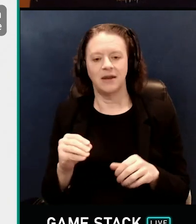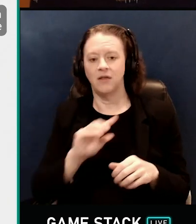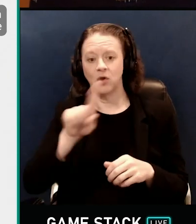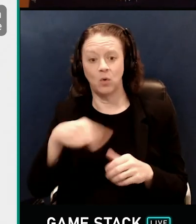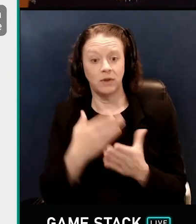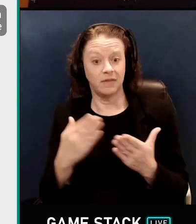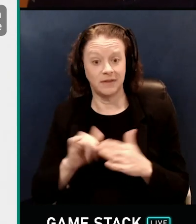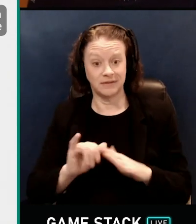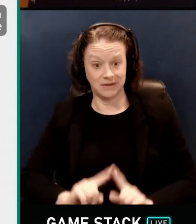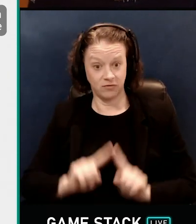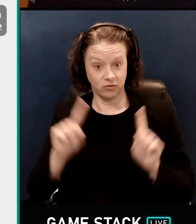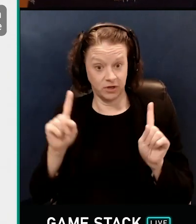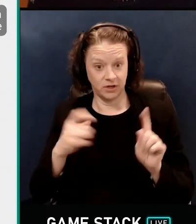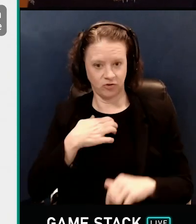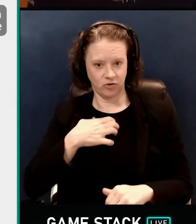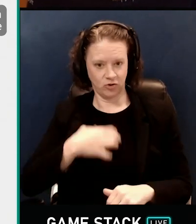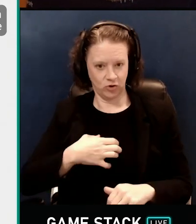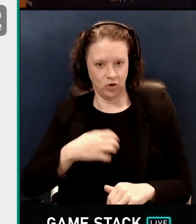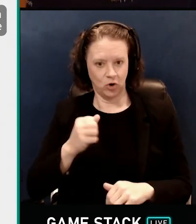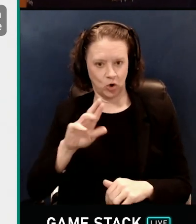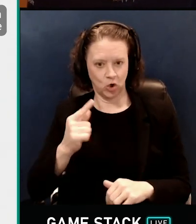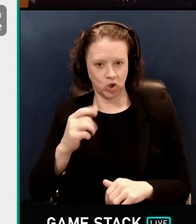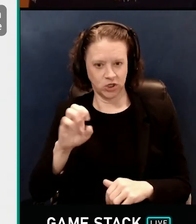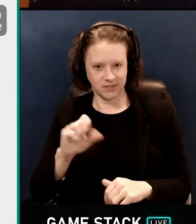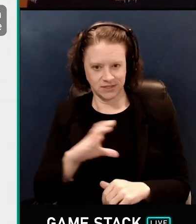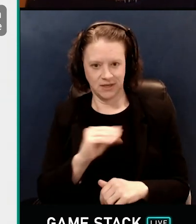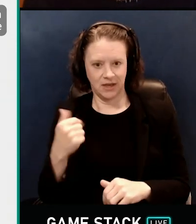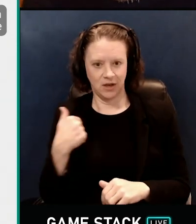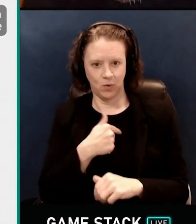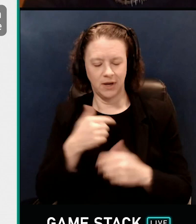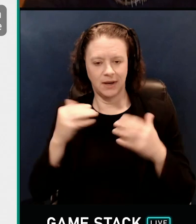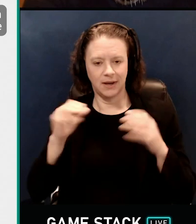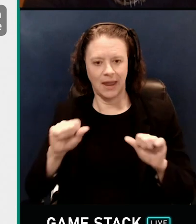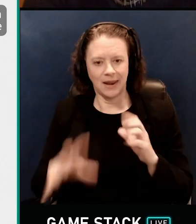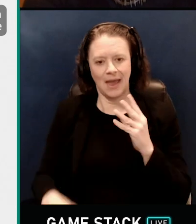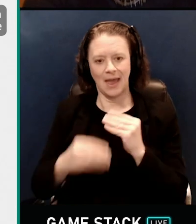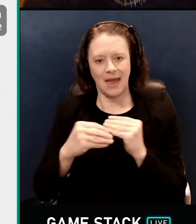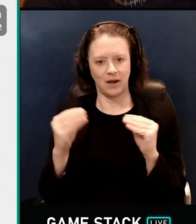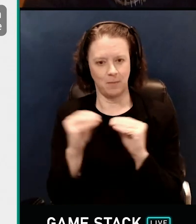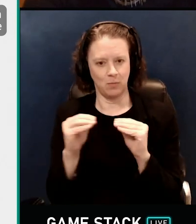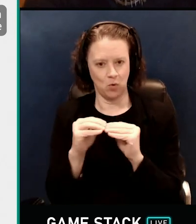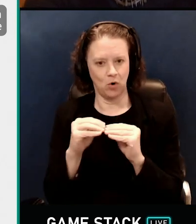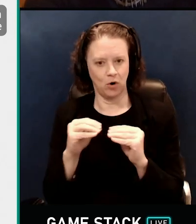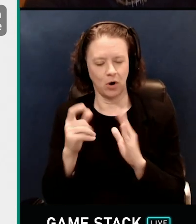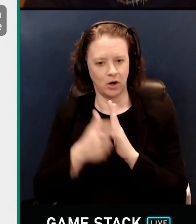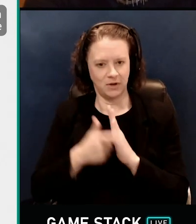is the urges and we can focus a little bit more on adding automation that matters for the team and